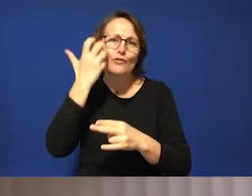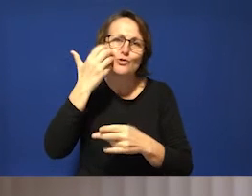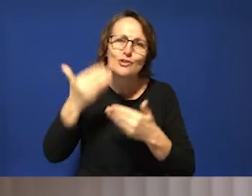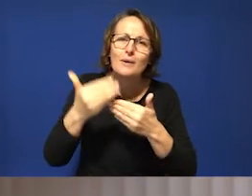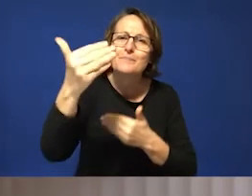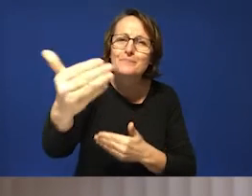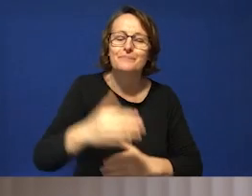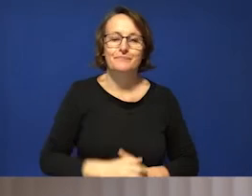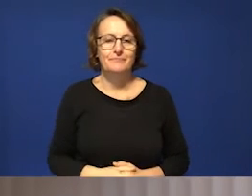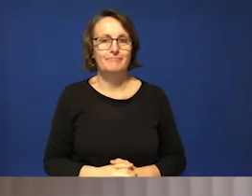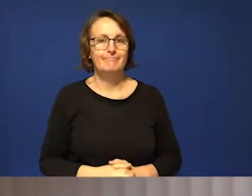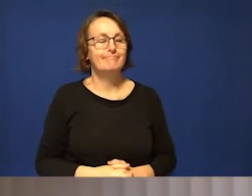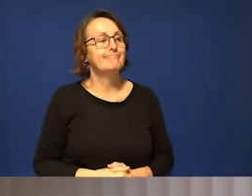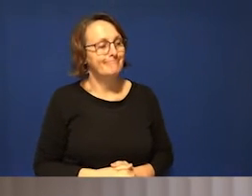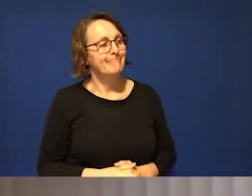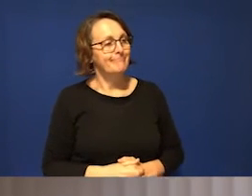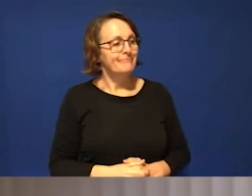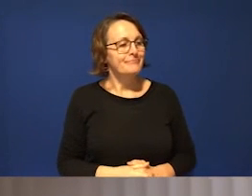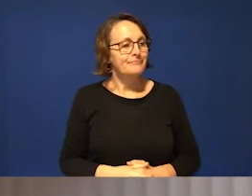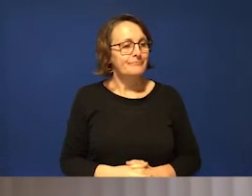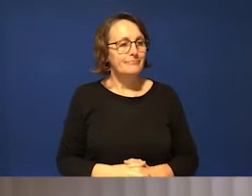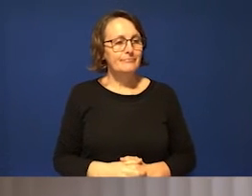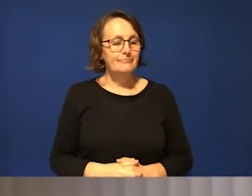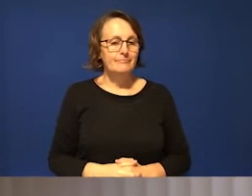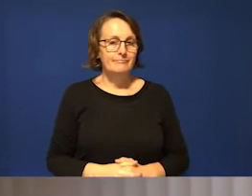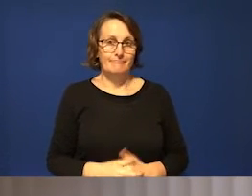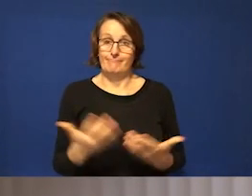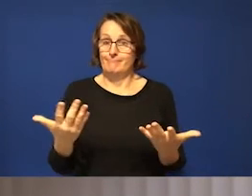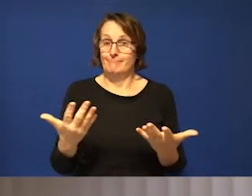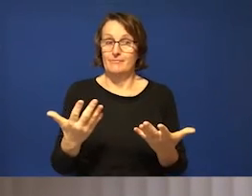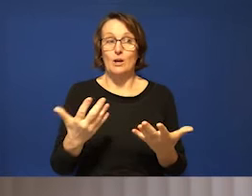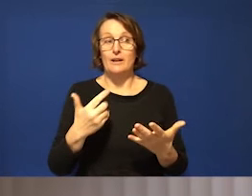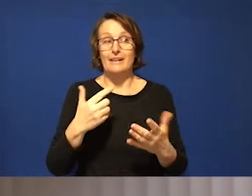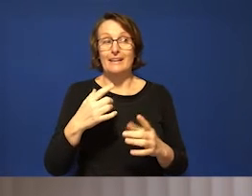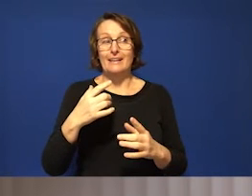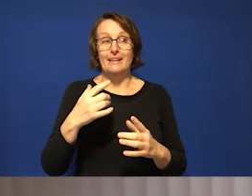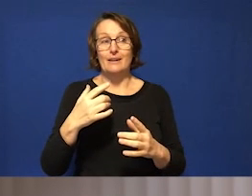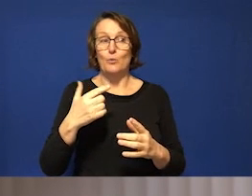because obviously, we've got this very institutional perspective.